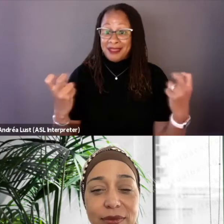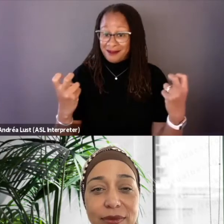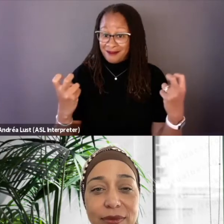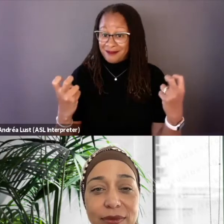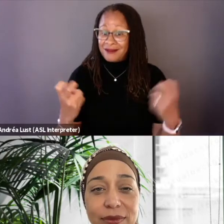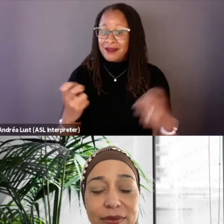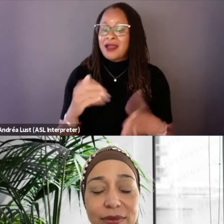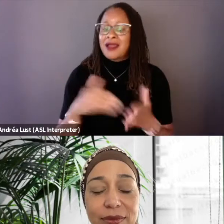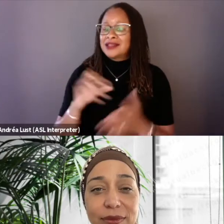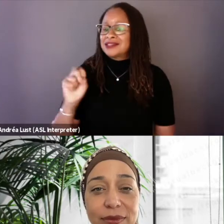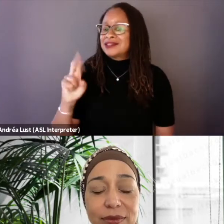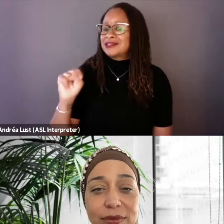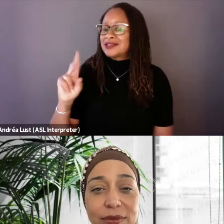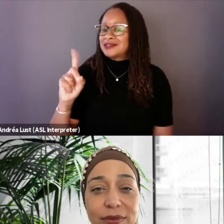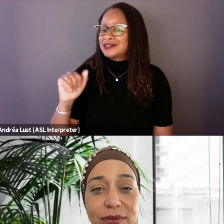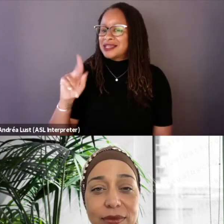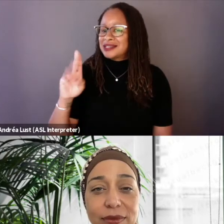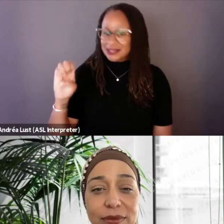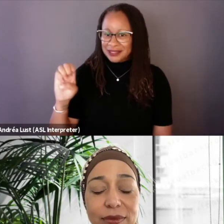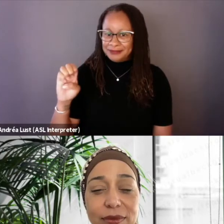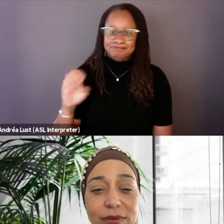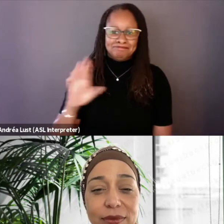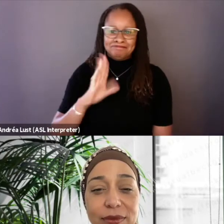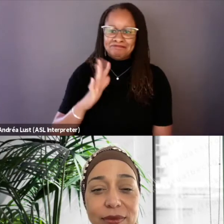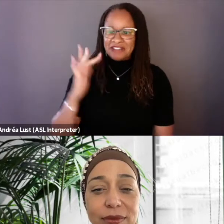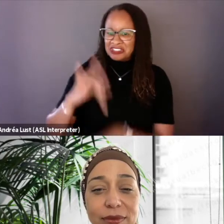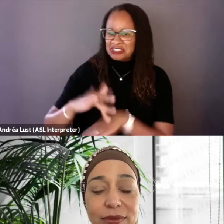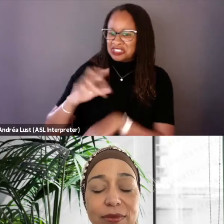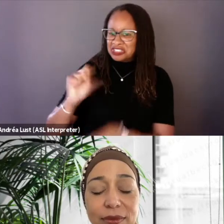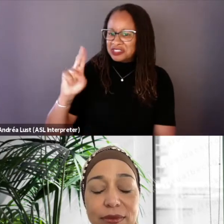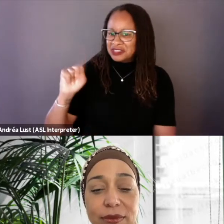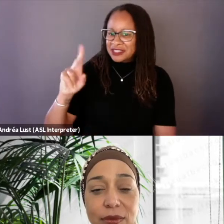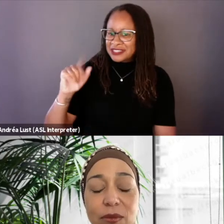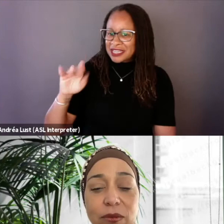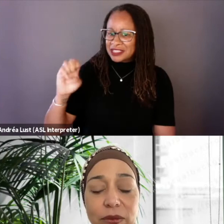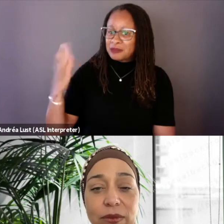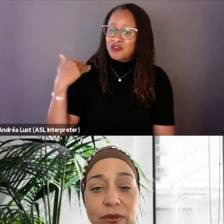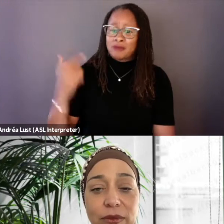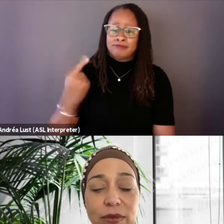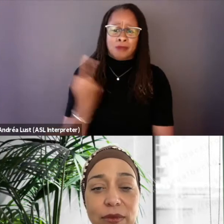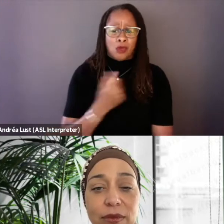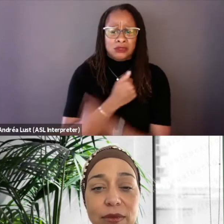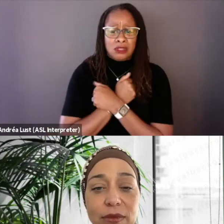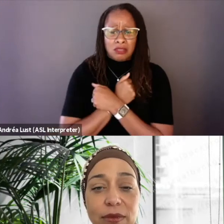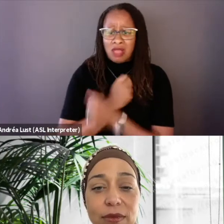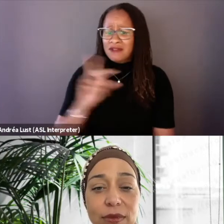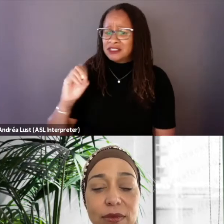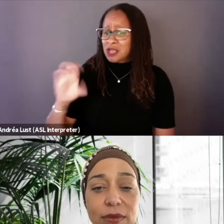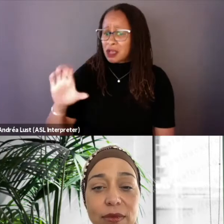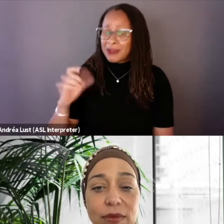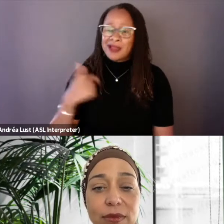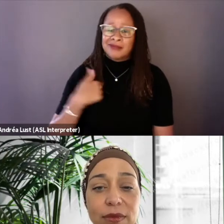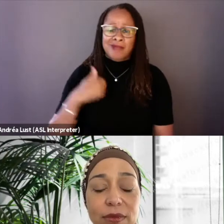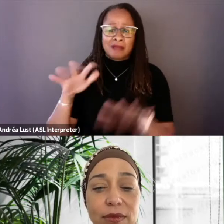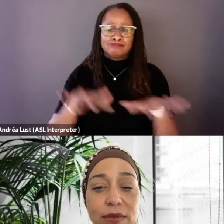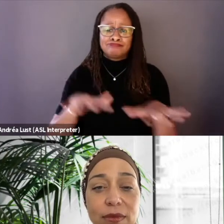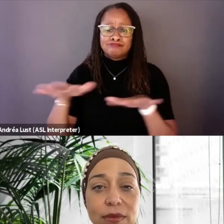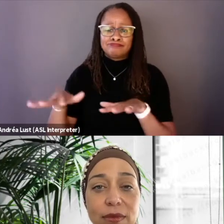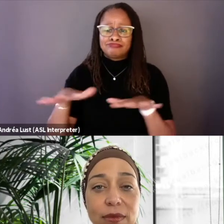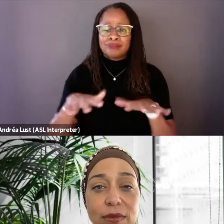and I've always loved documentaries, but to be able to hang out with people in the documentary field and sit there in the audience and watch it,